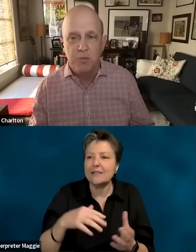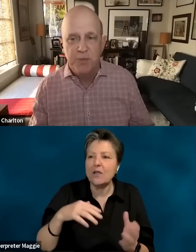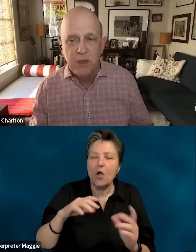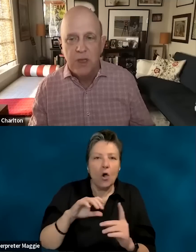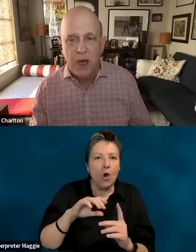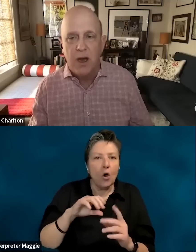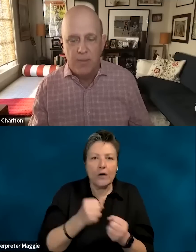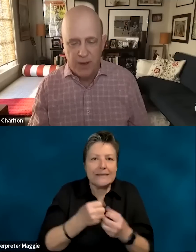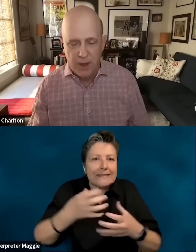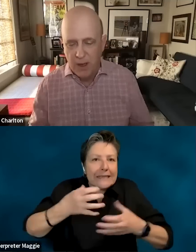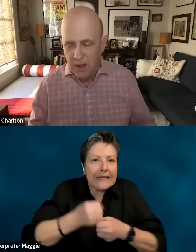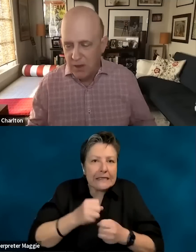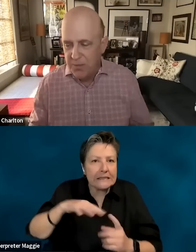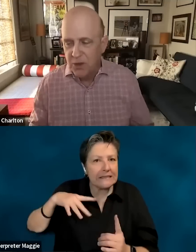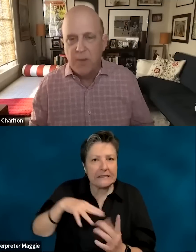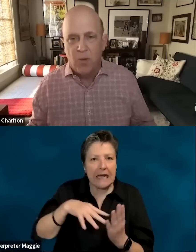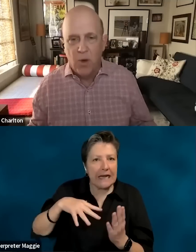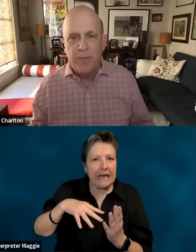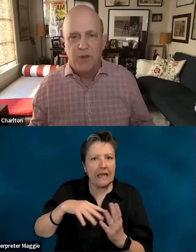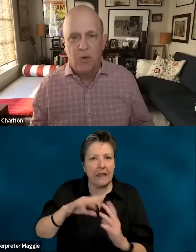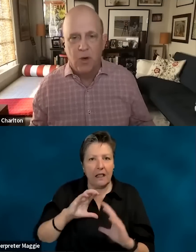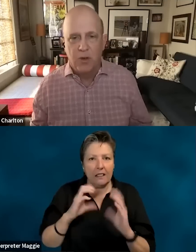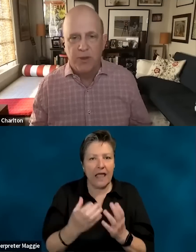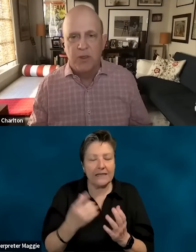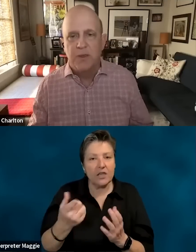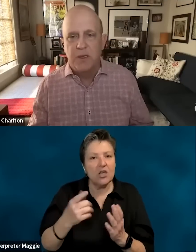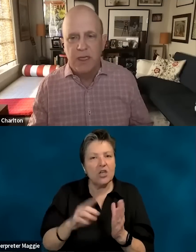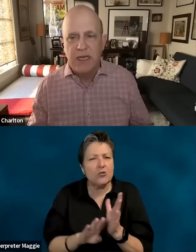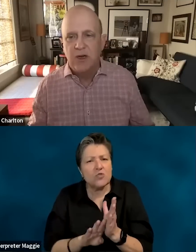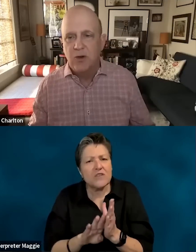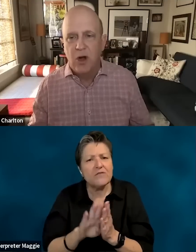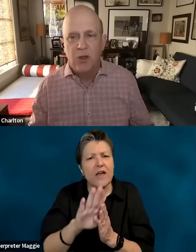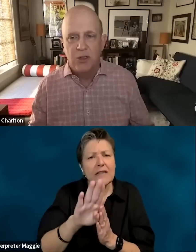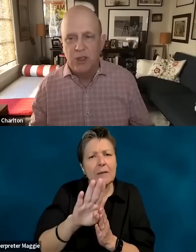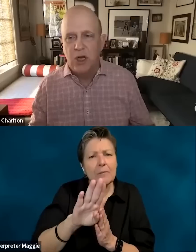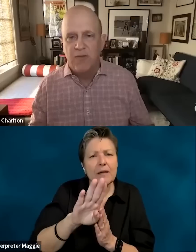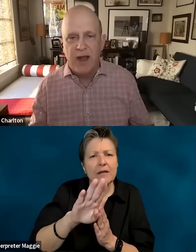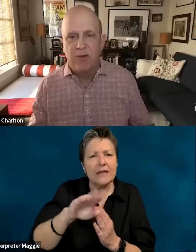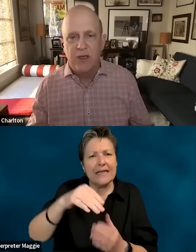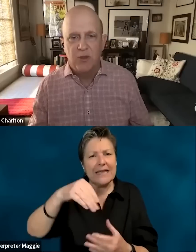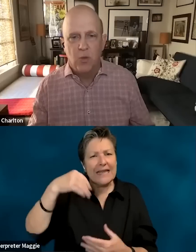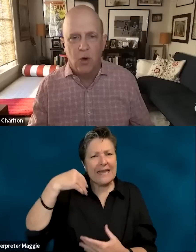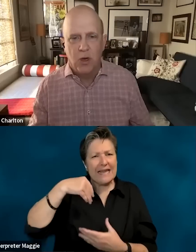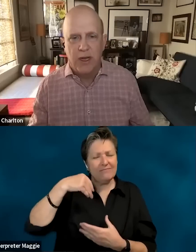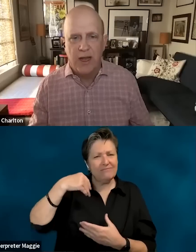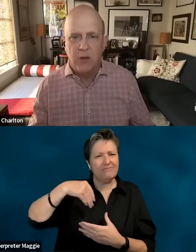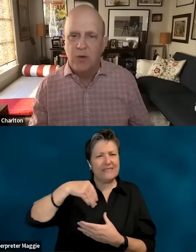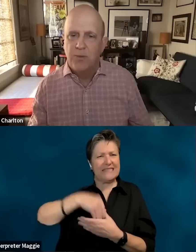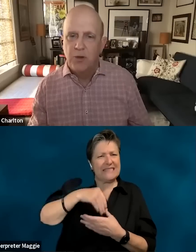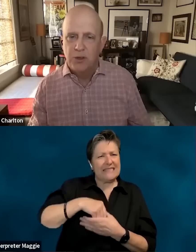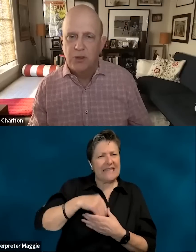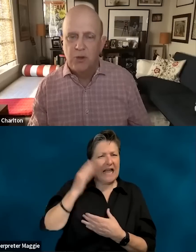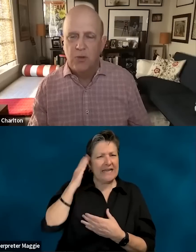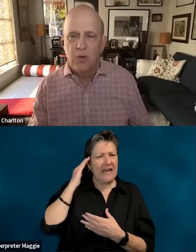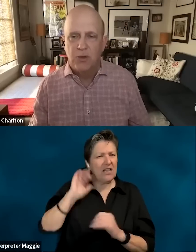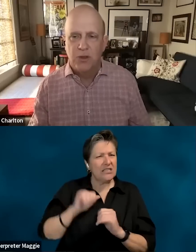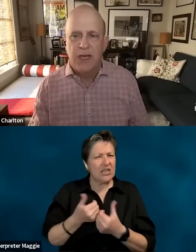'cause you build up, you build up a repertoire, you build up an inner knowledge of how things work and how you would approach a certain role.